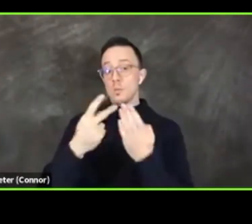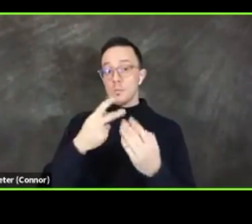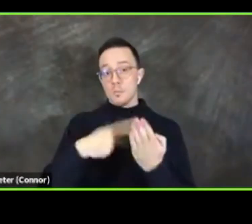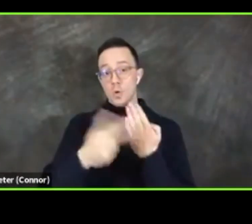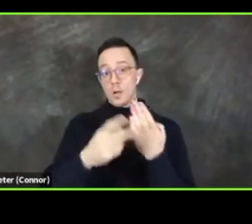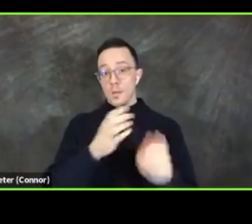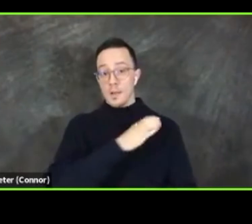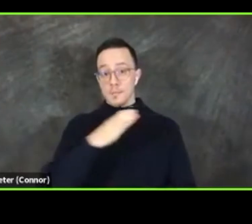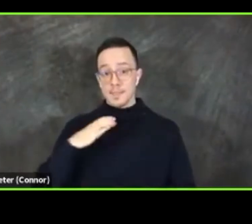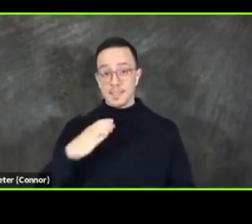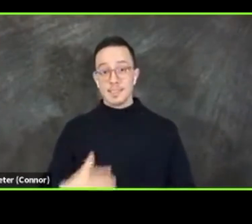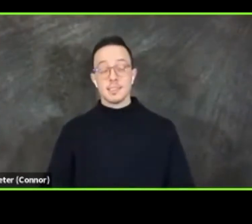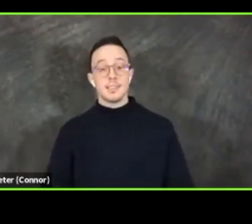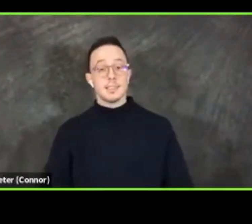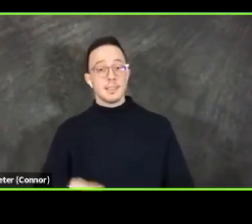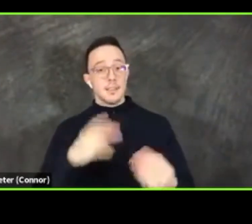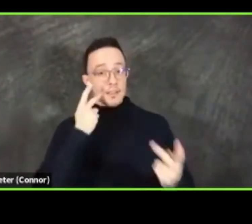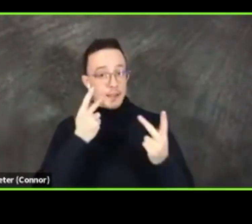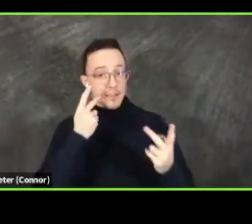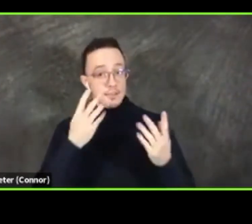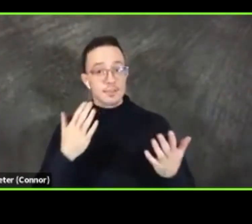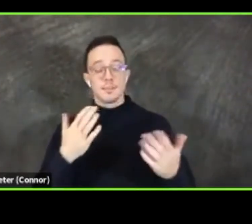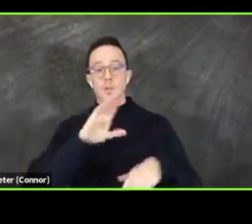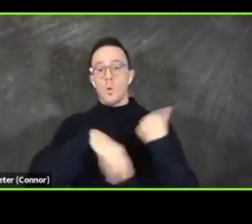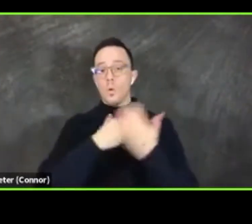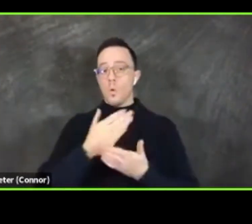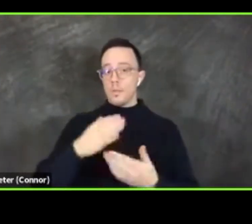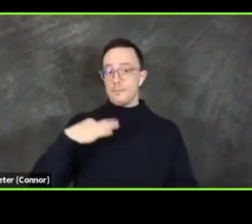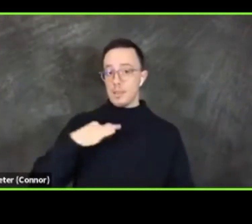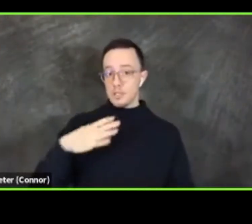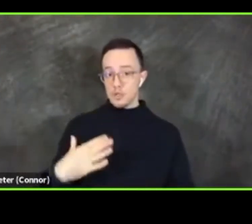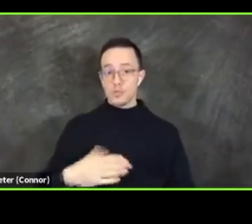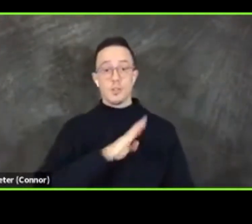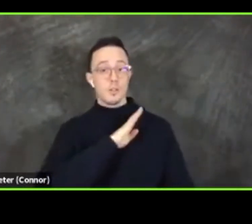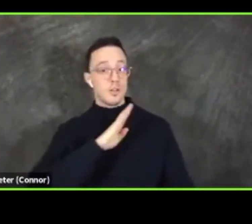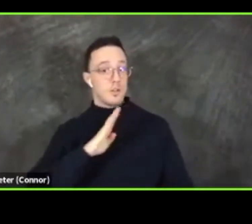AND ALL OF THE VOLUNTEERS INVOLVED. I THANK OUR BOARD OF DIRECTORS FOR THEIR LEADERSHIP,